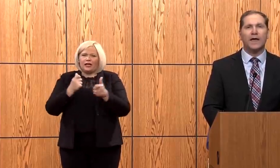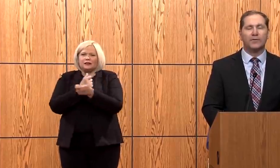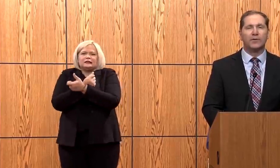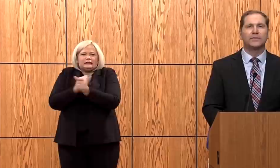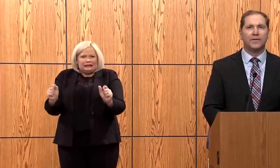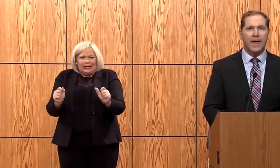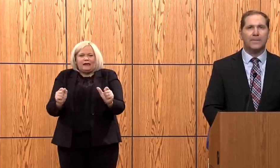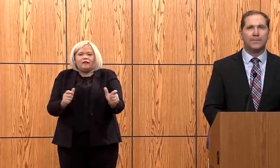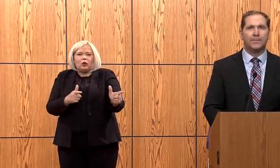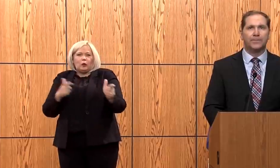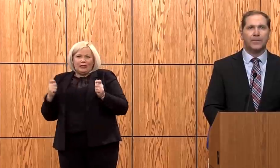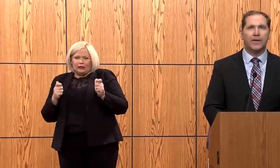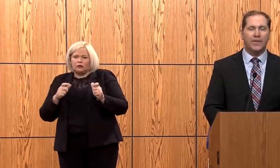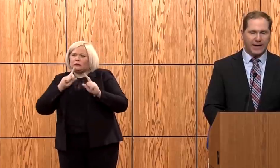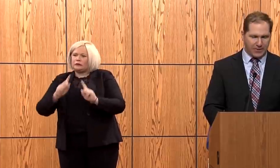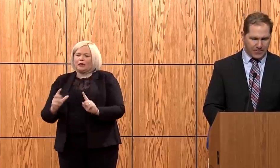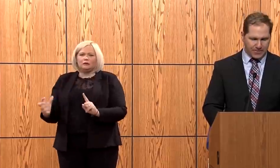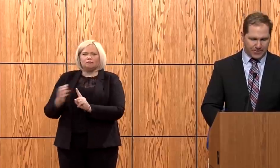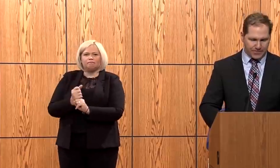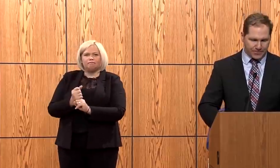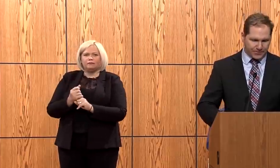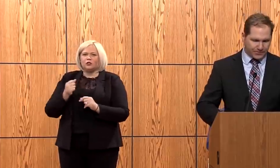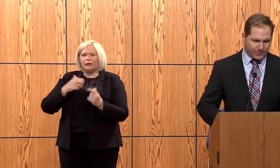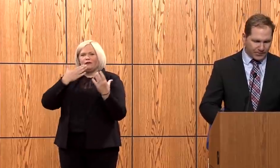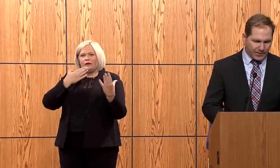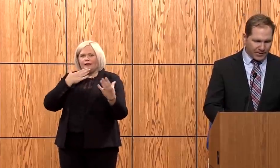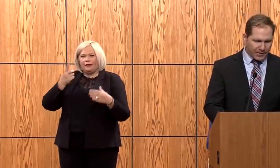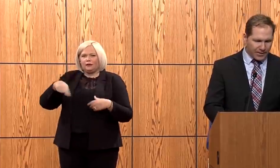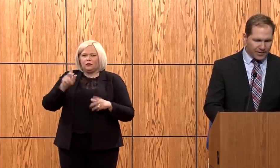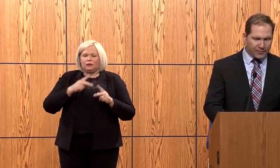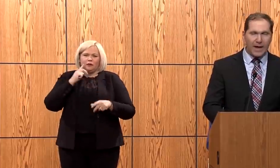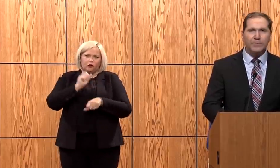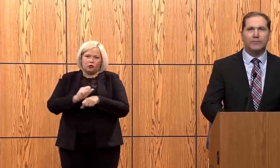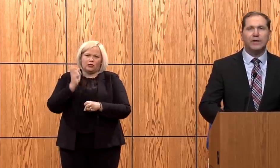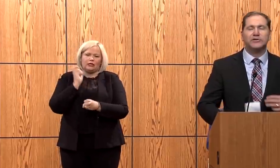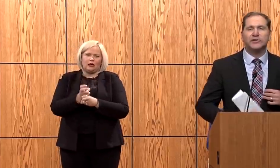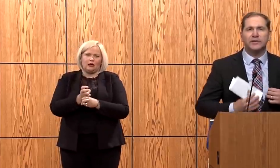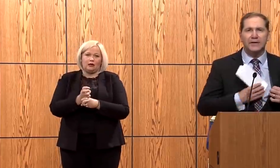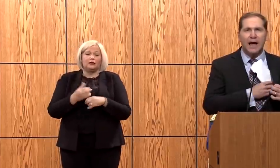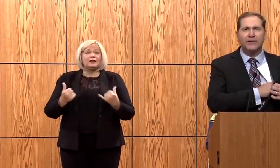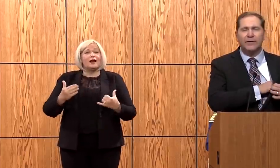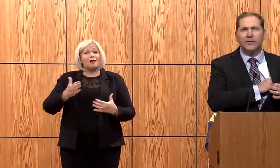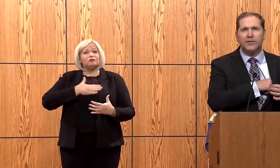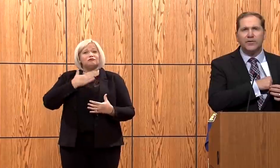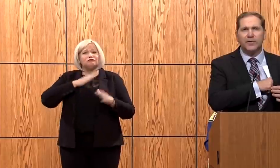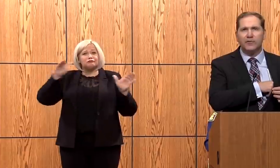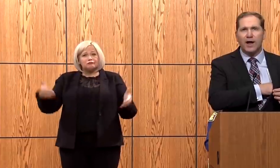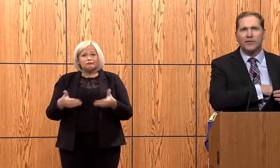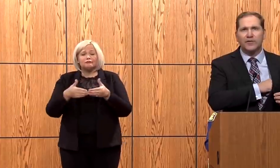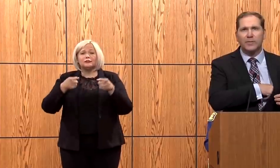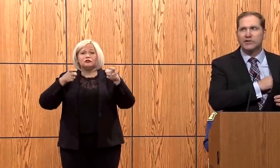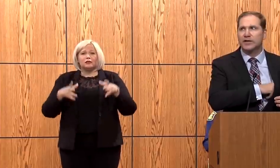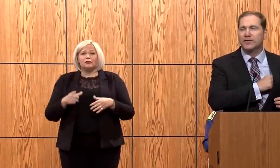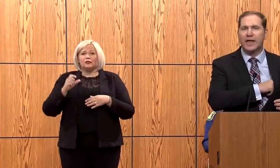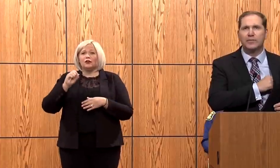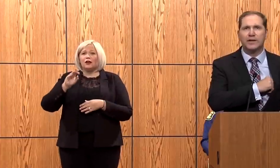SWIFT AND SAFE ARRESTS AND THOSE WERE DONE BY THOSE OFFICERS AND WERE DONE BY THOSE OFFICERS AND AGENTS. AGENTS. WE ARE MOST THANKFUL TO THEM. WE ARE MOST THANKFUL TO THEM. THANK YOU.